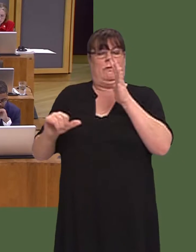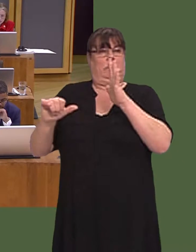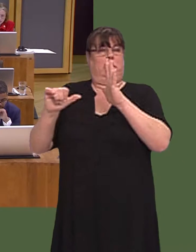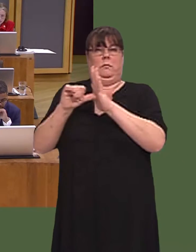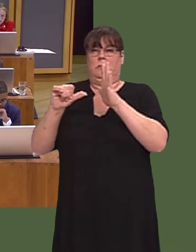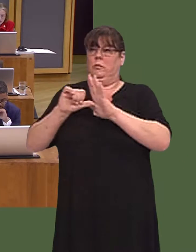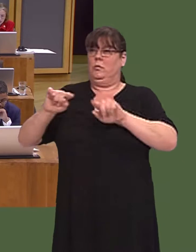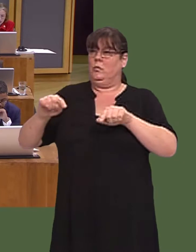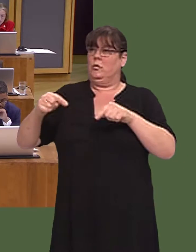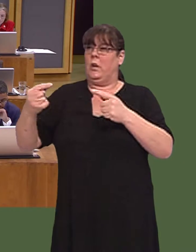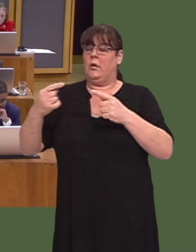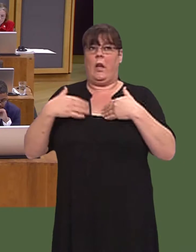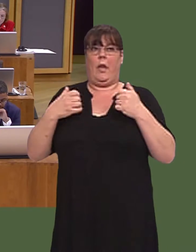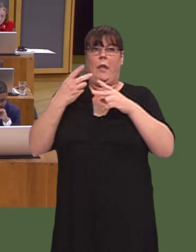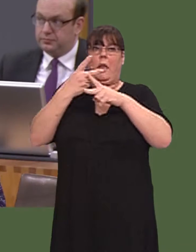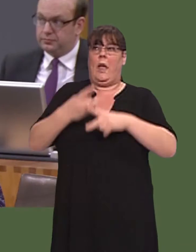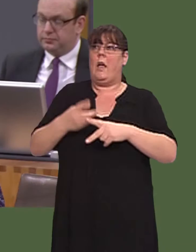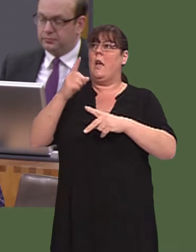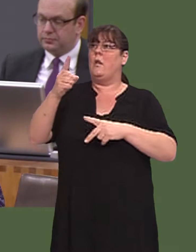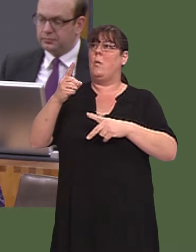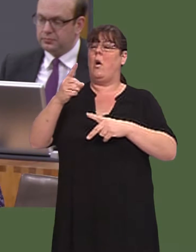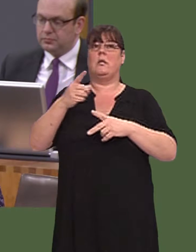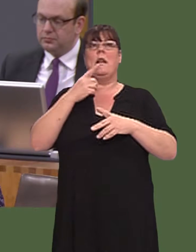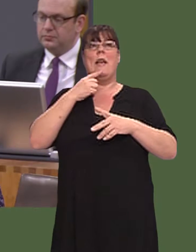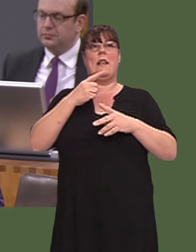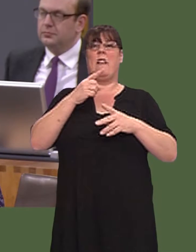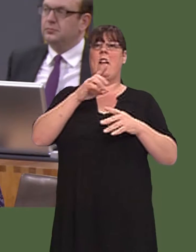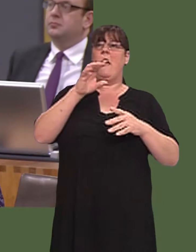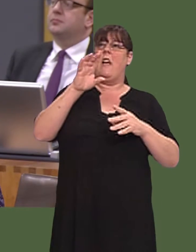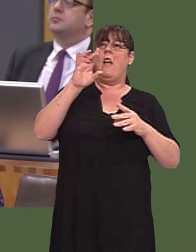twenty-first century is the dramatic rise in antimicrobial resistance.